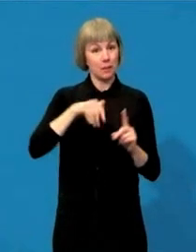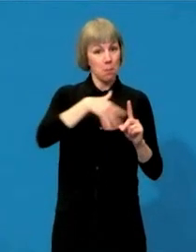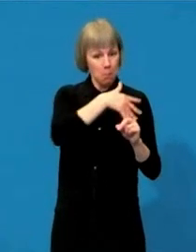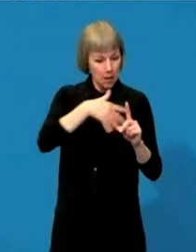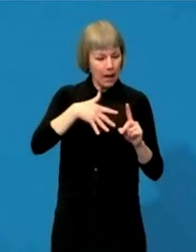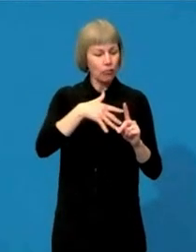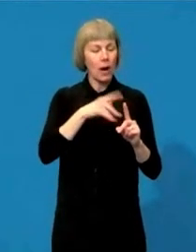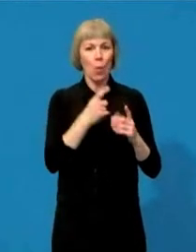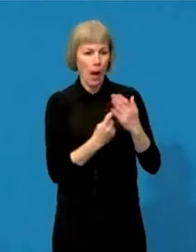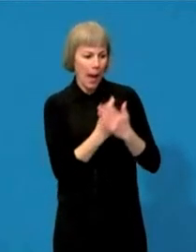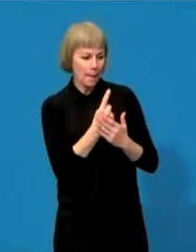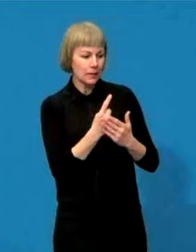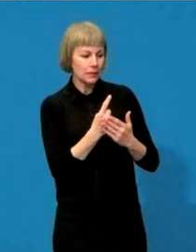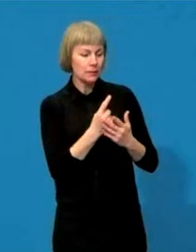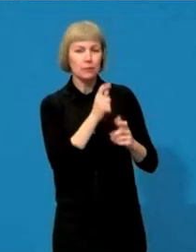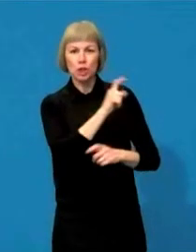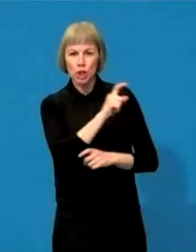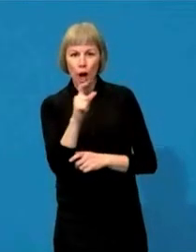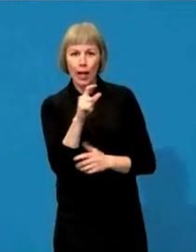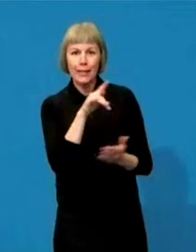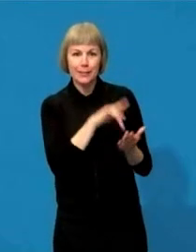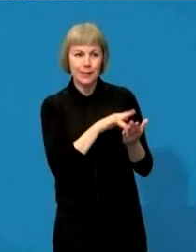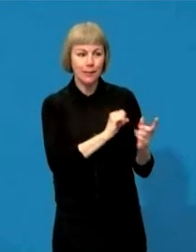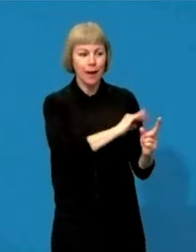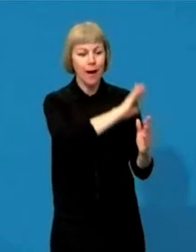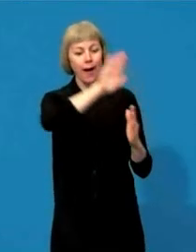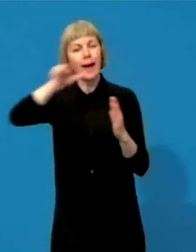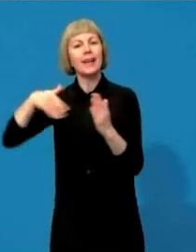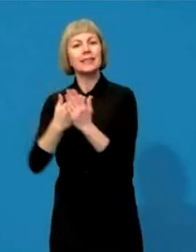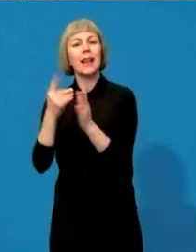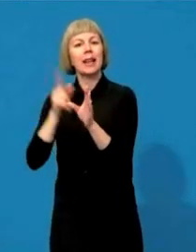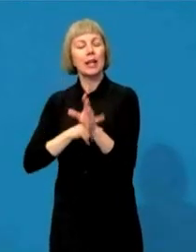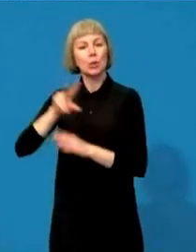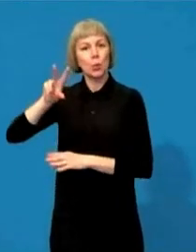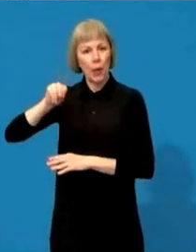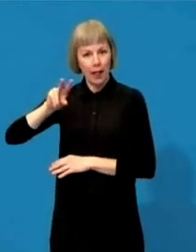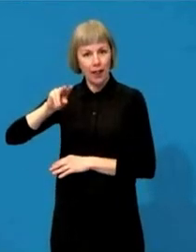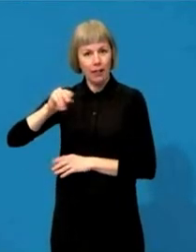right through until year 12, he took all of those stuff with him to the disability here